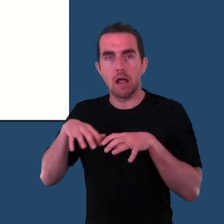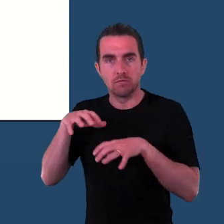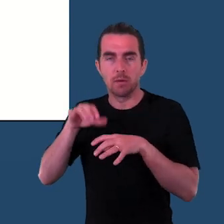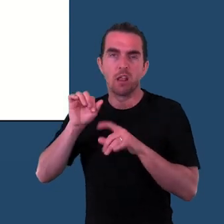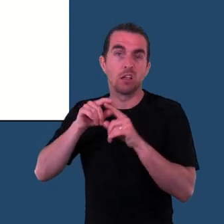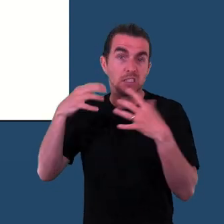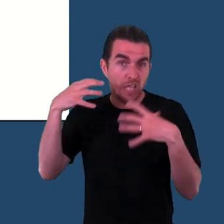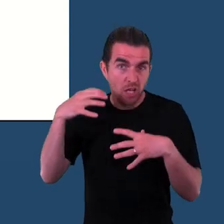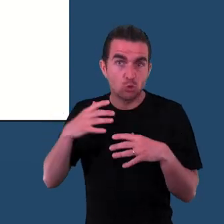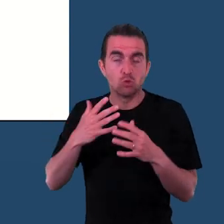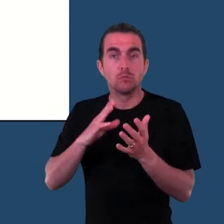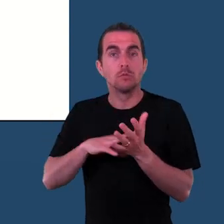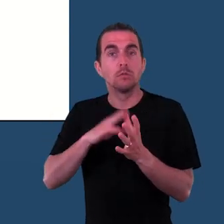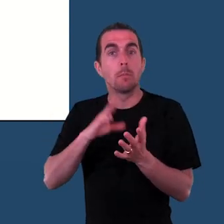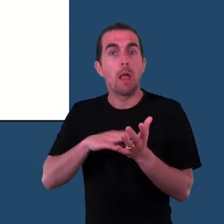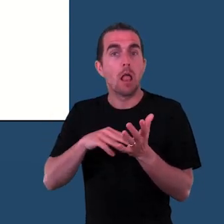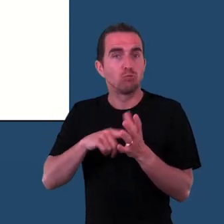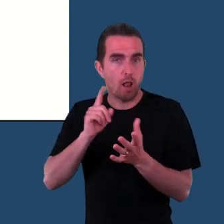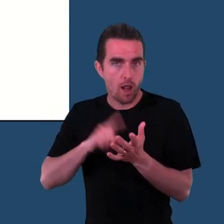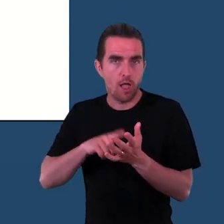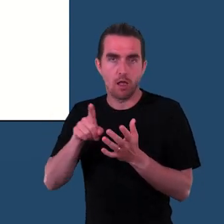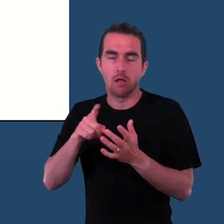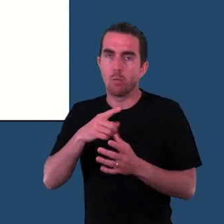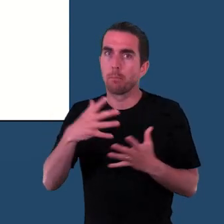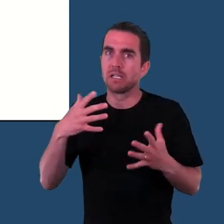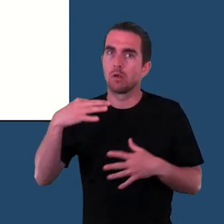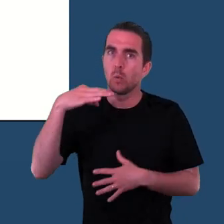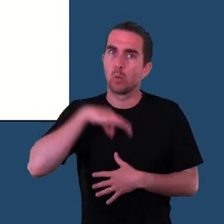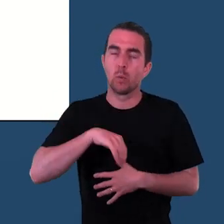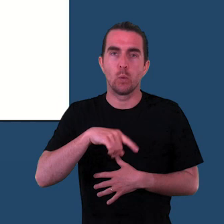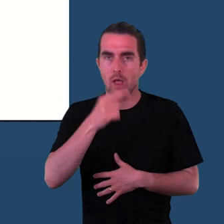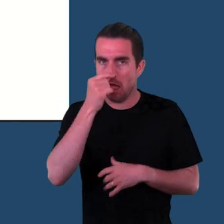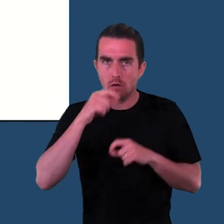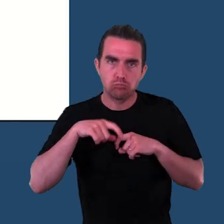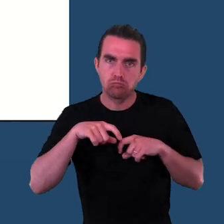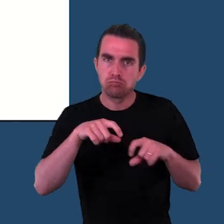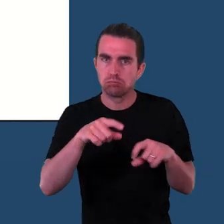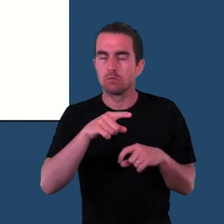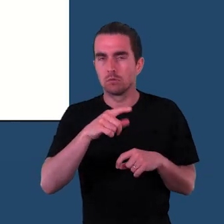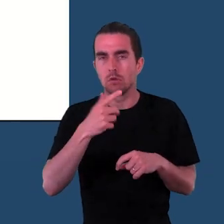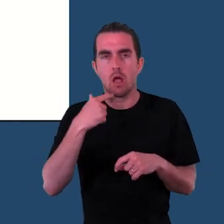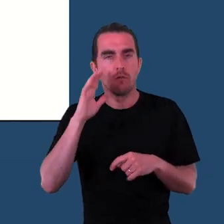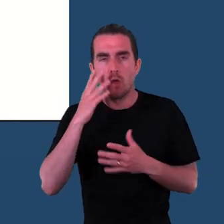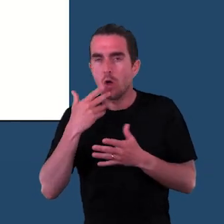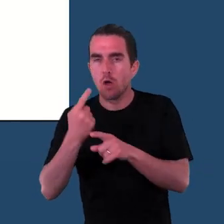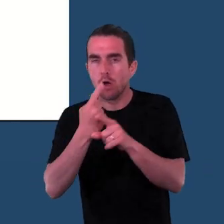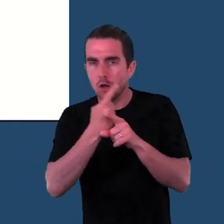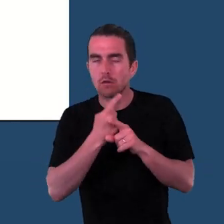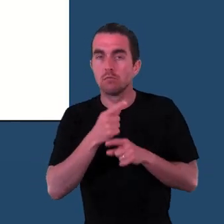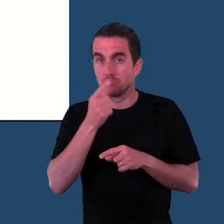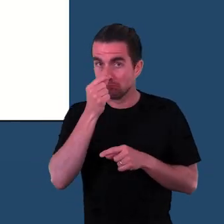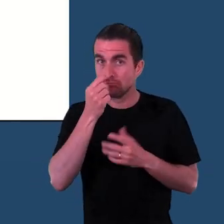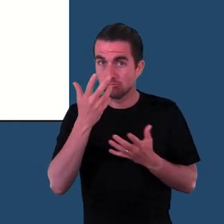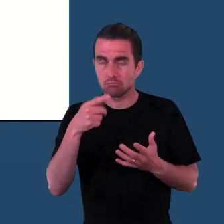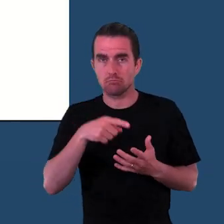like, say, dinosaurs or mammals. So, that's one advantage. Another advantage that I've heard listed is that,